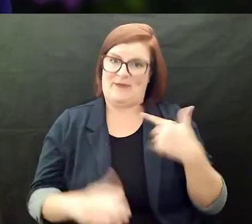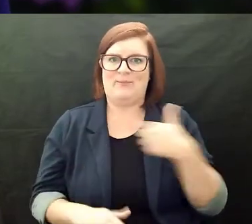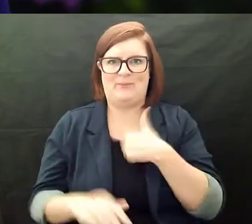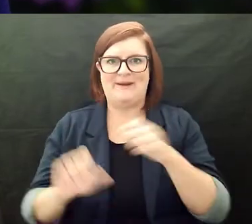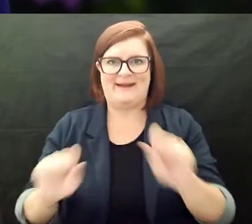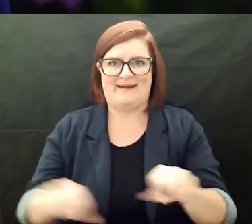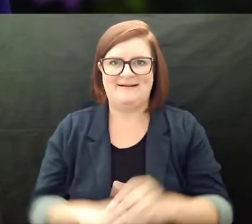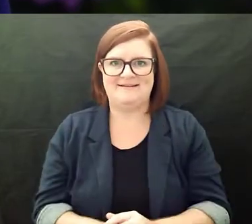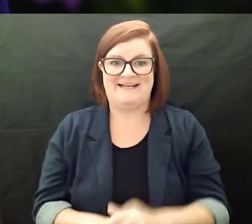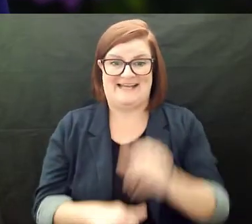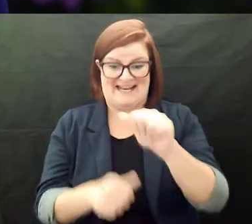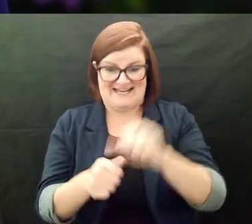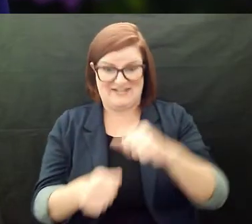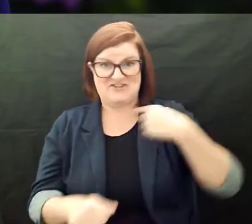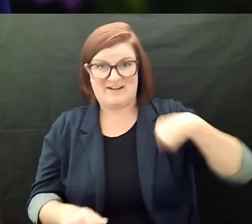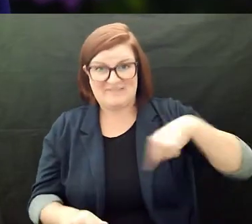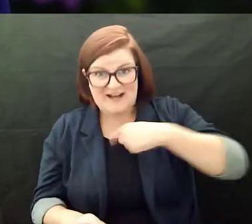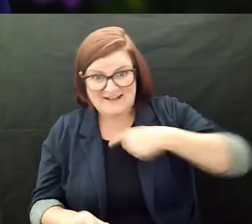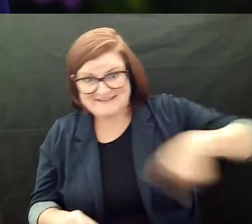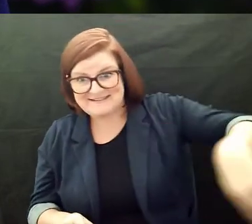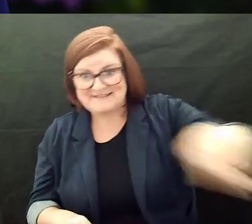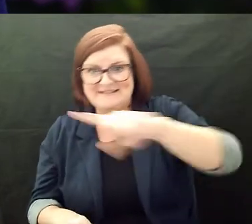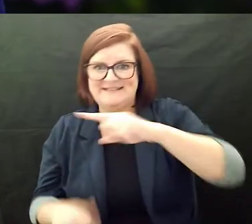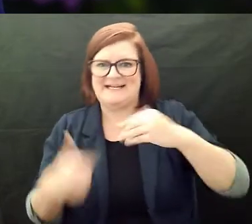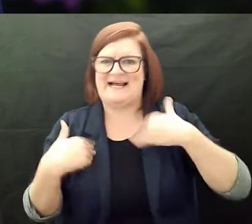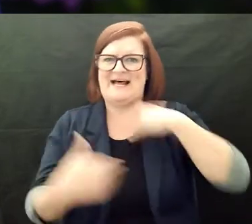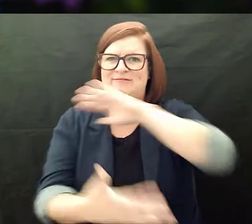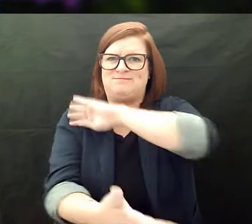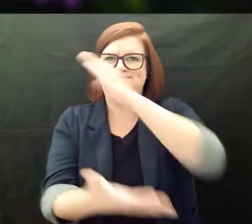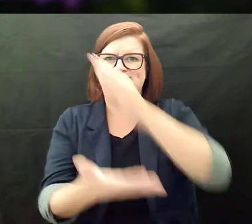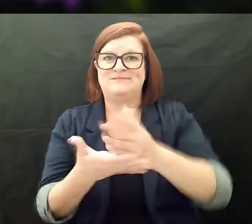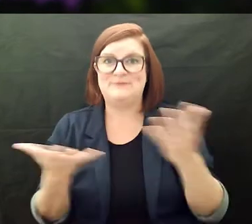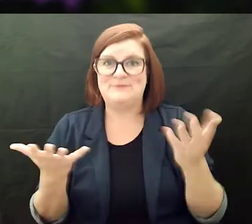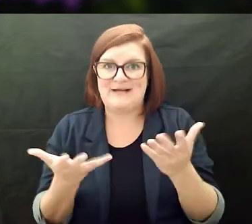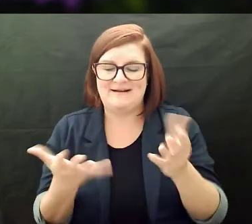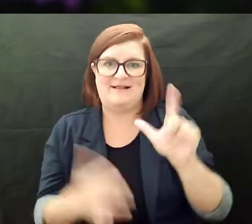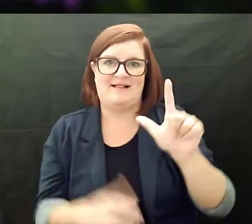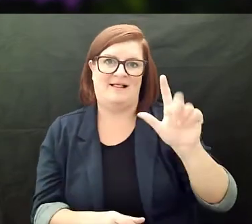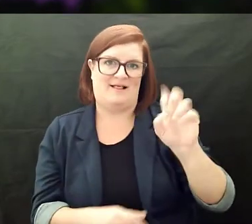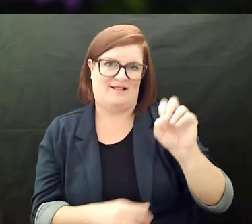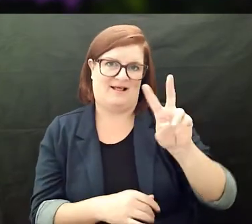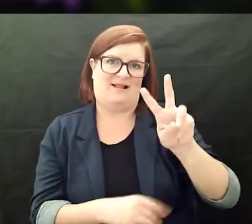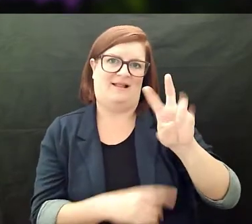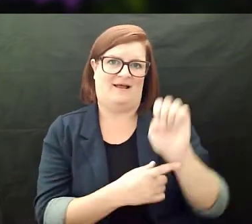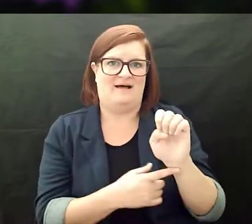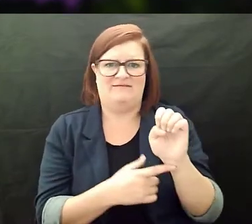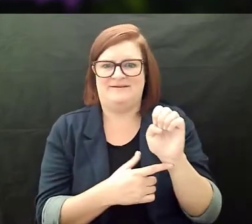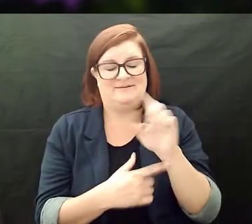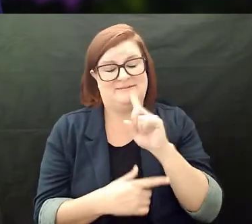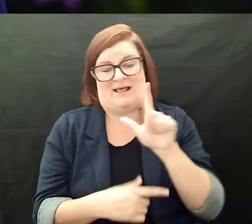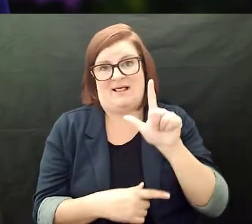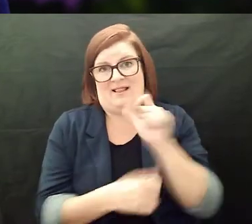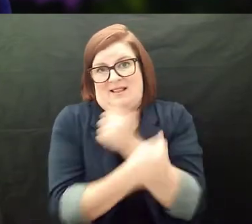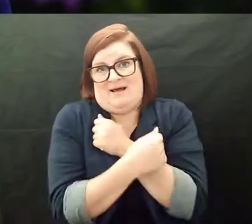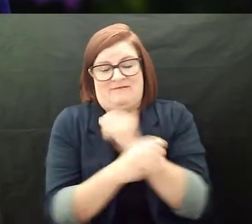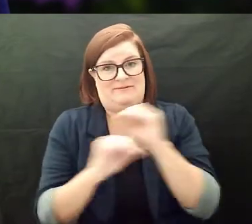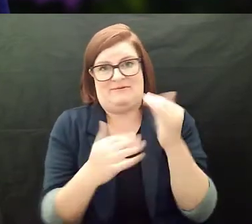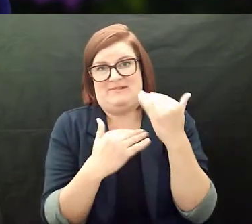And what each of us have in abundance is love. Love is limitless. We're looking forward to sharing with you more